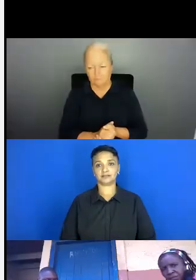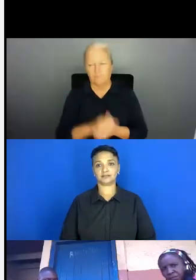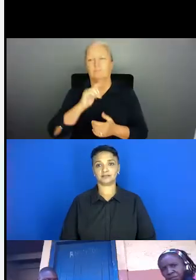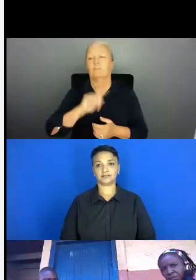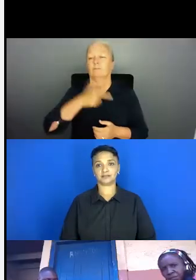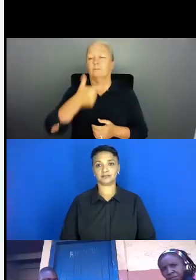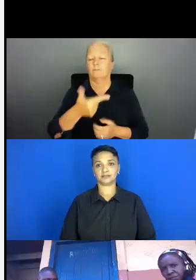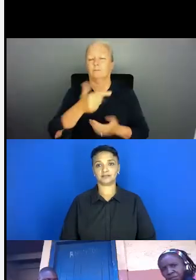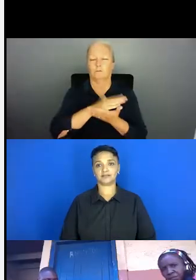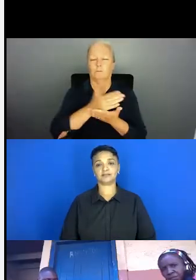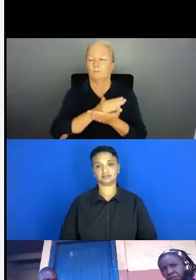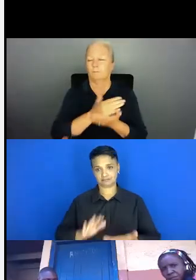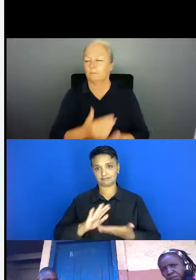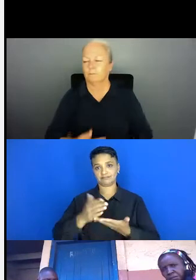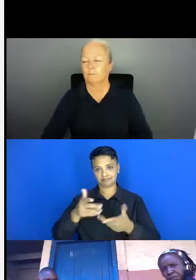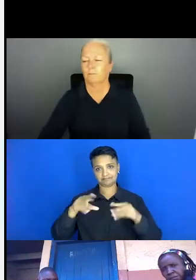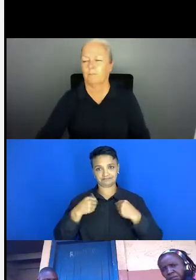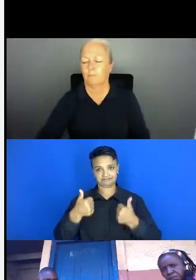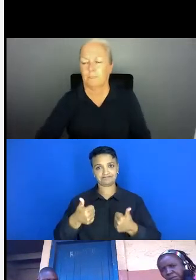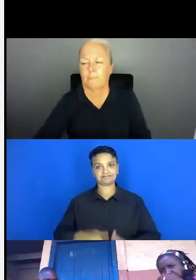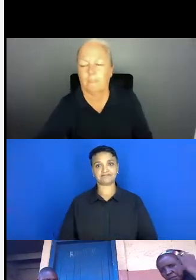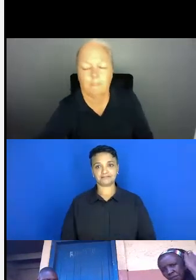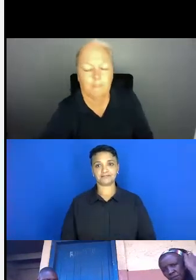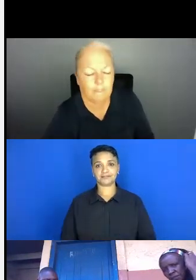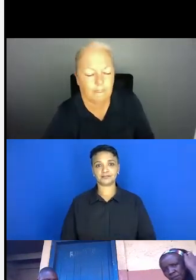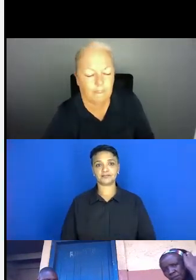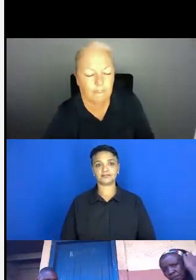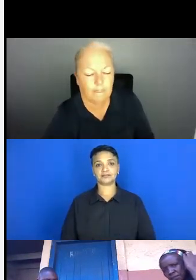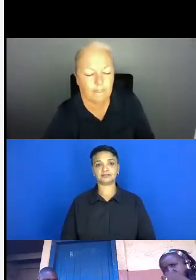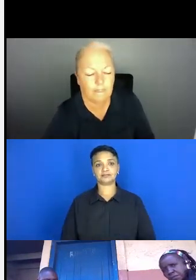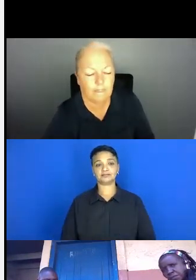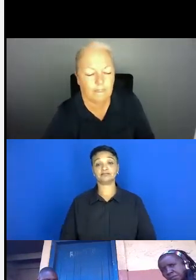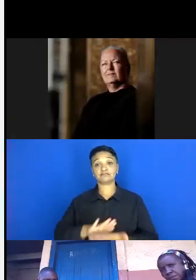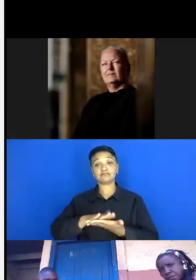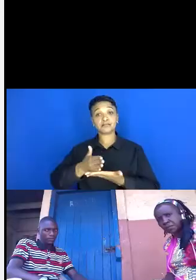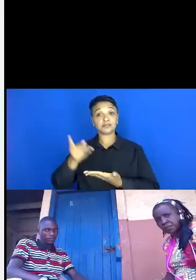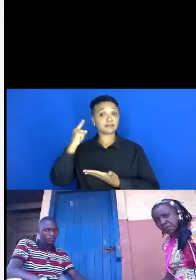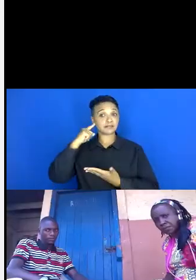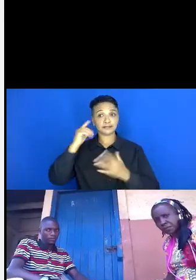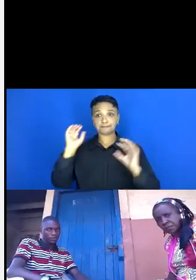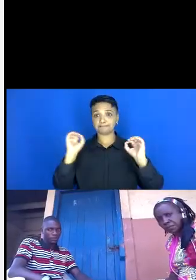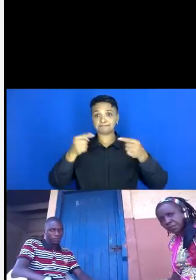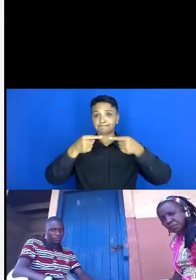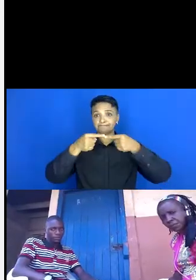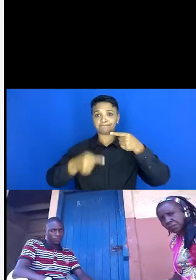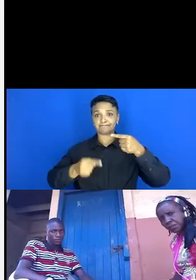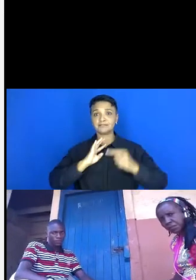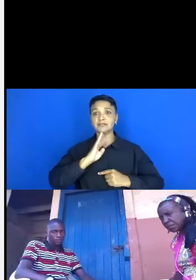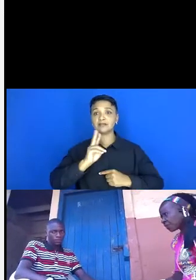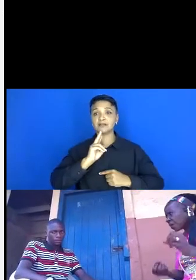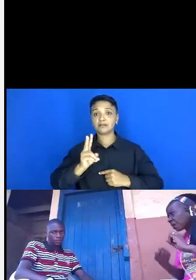to share a little bit of my experience i apologize because i cannot speak english very well um